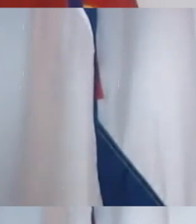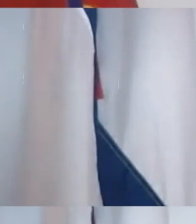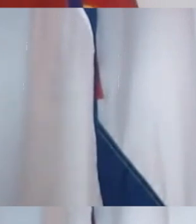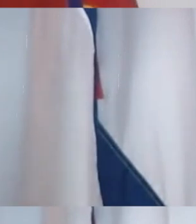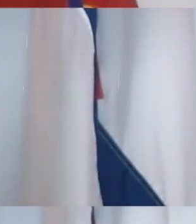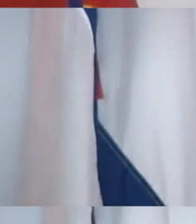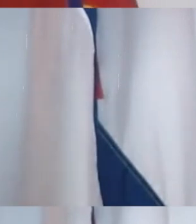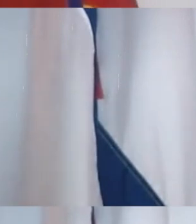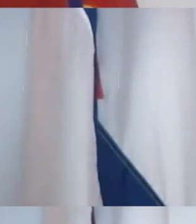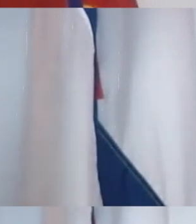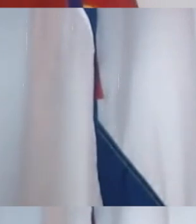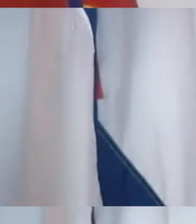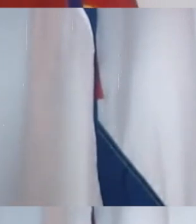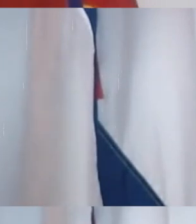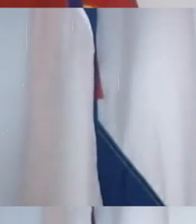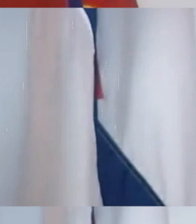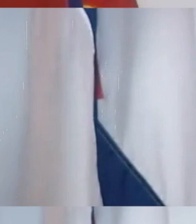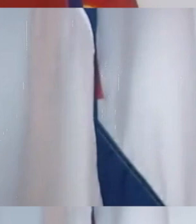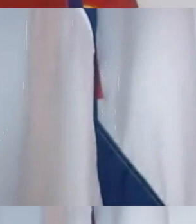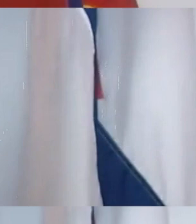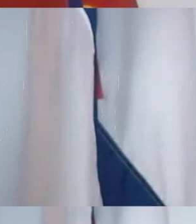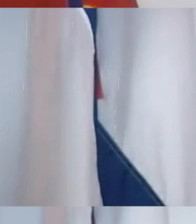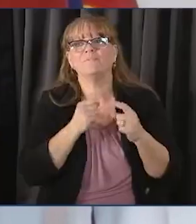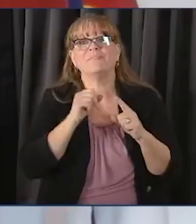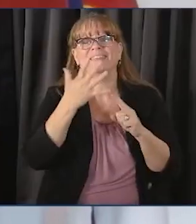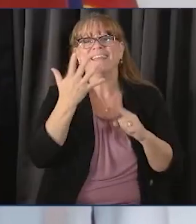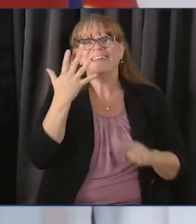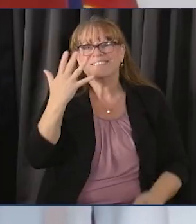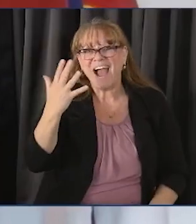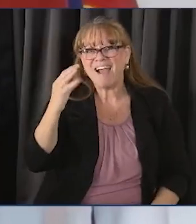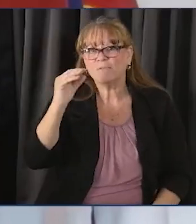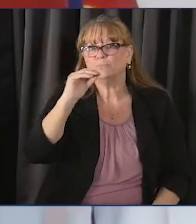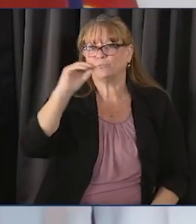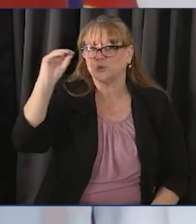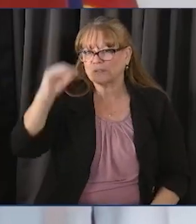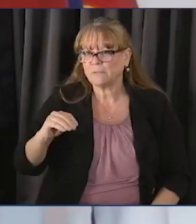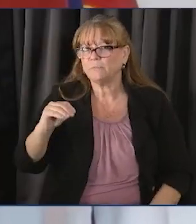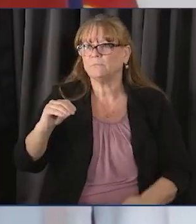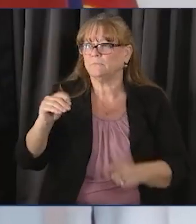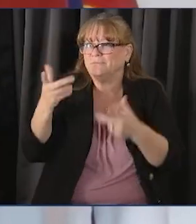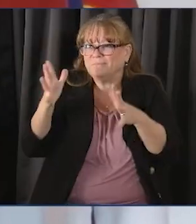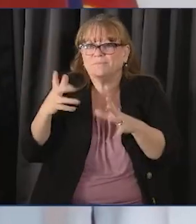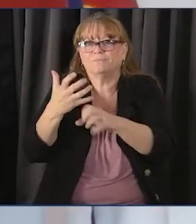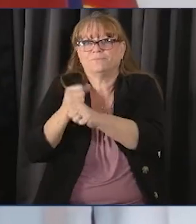This week, 110,000 - 120,000 people over 70 will get that first dose, again, starting the clock